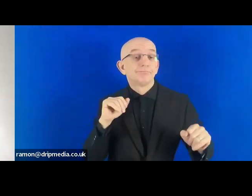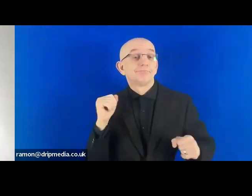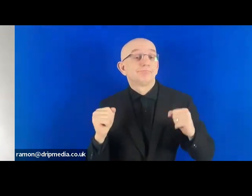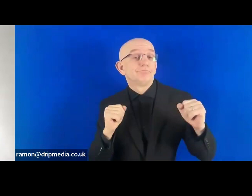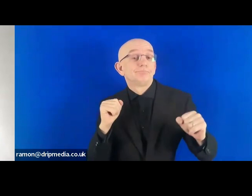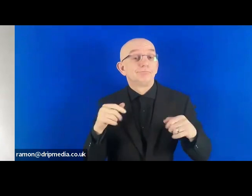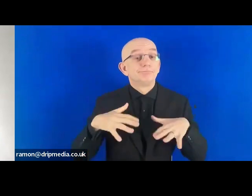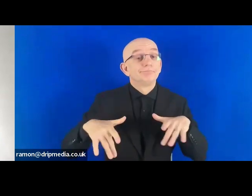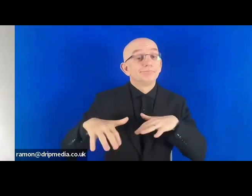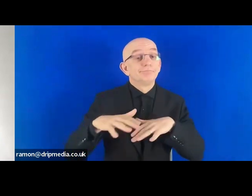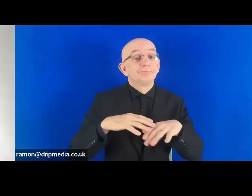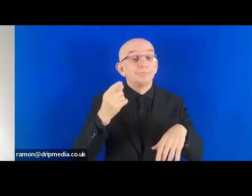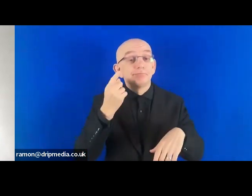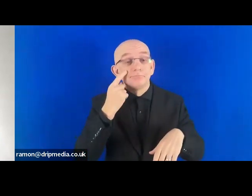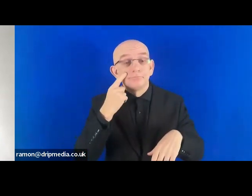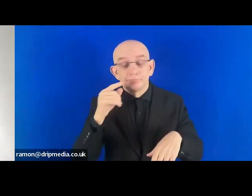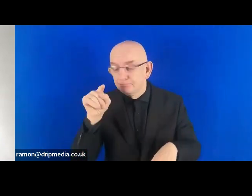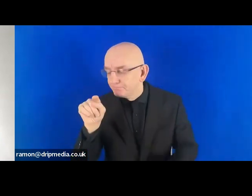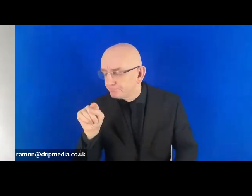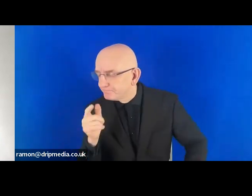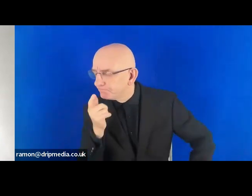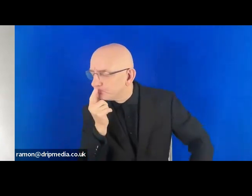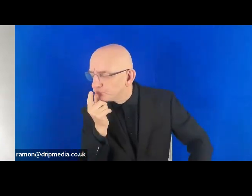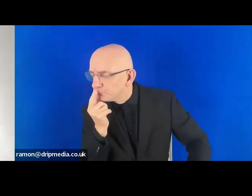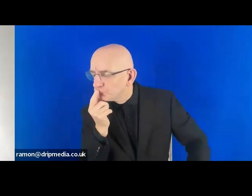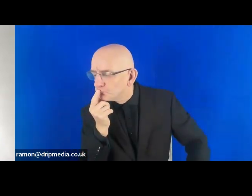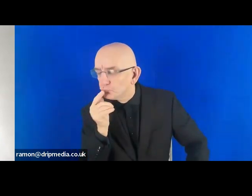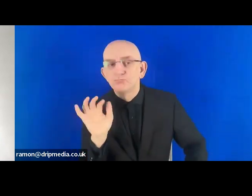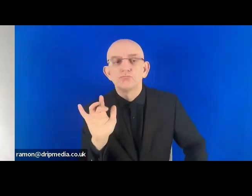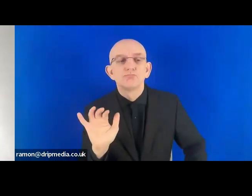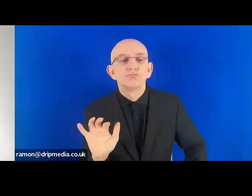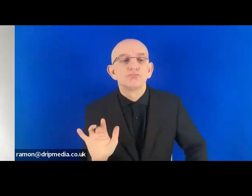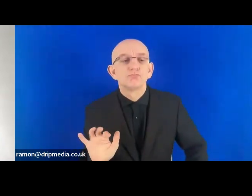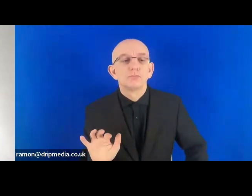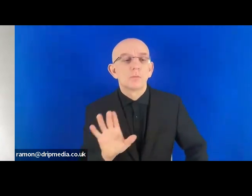call them and get the music that.